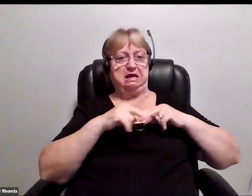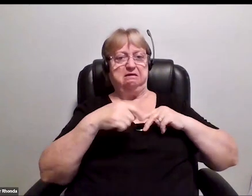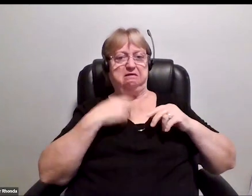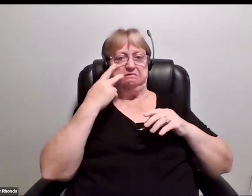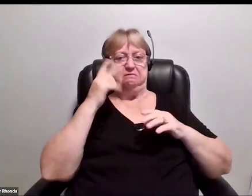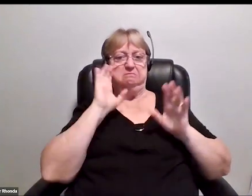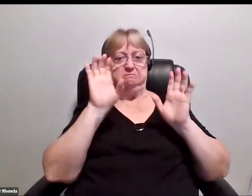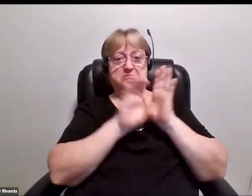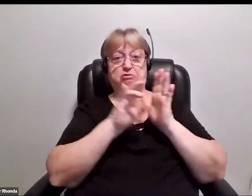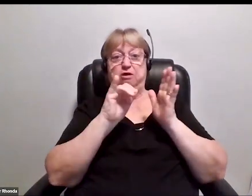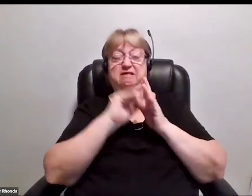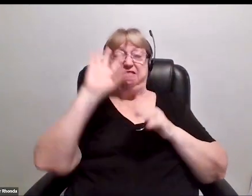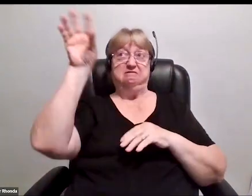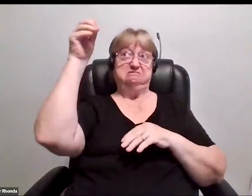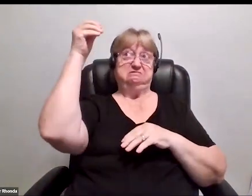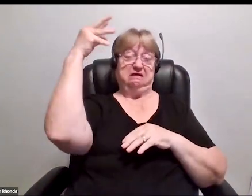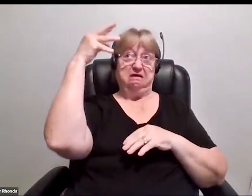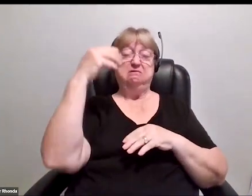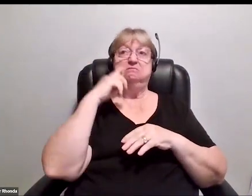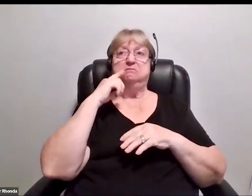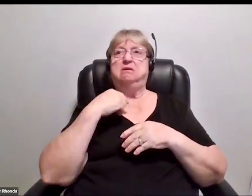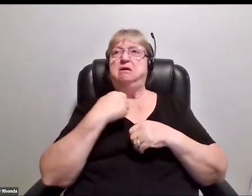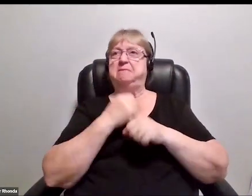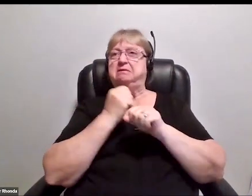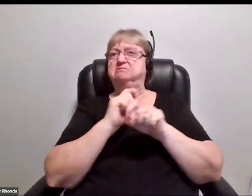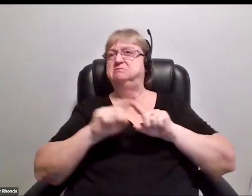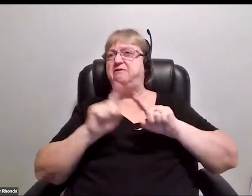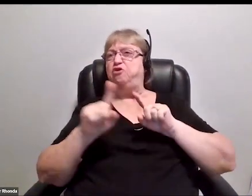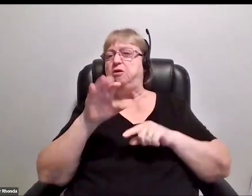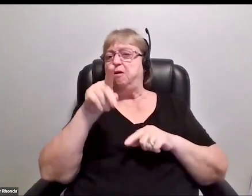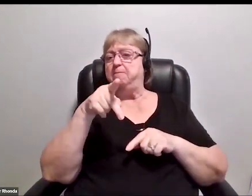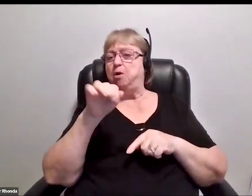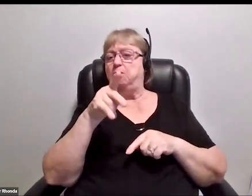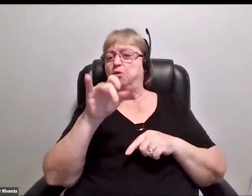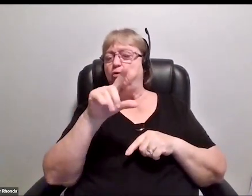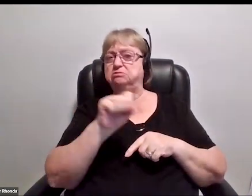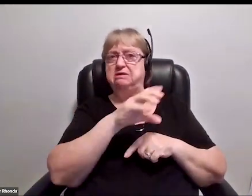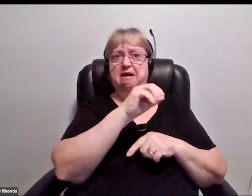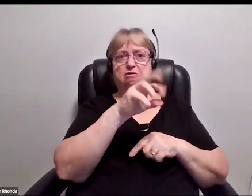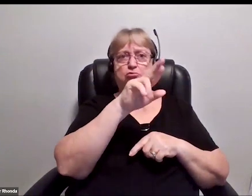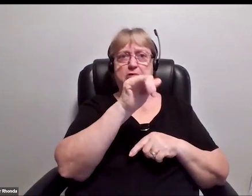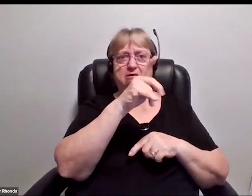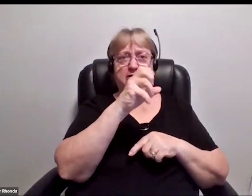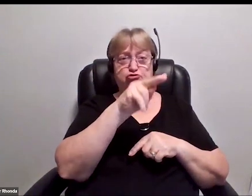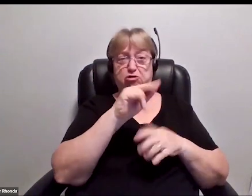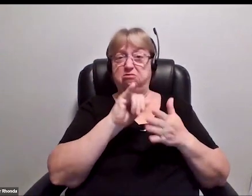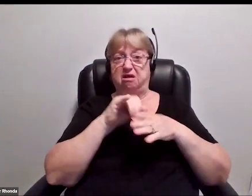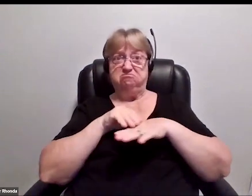where it's sun producing different particles and radiations that are influencing our satellites,